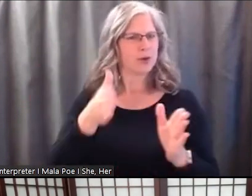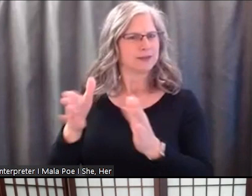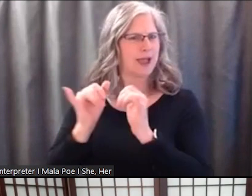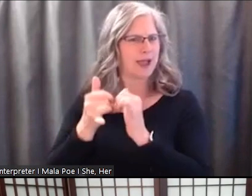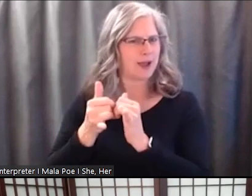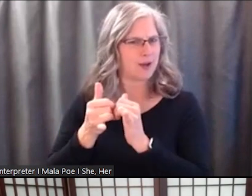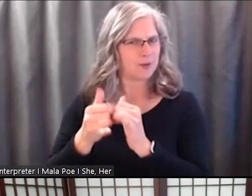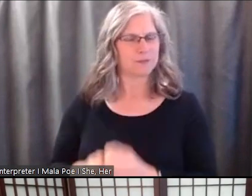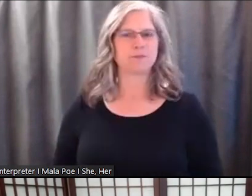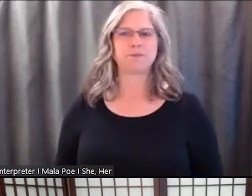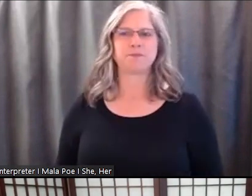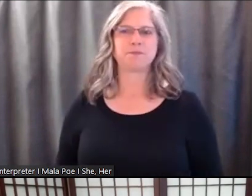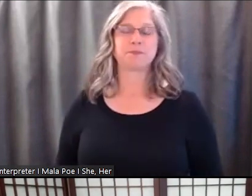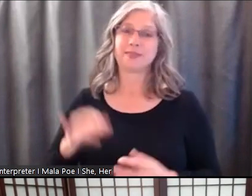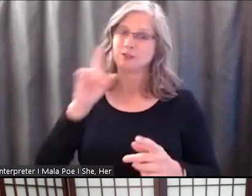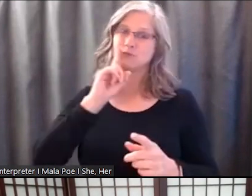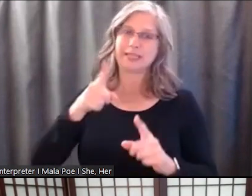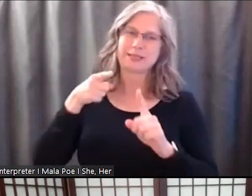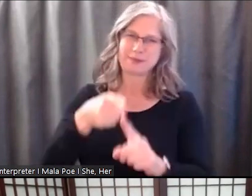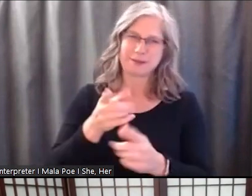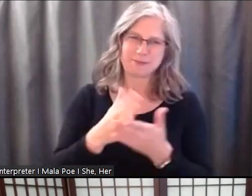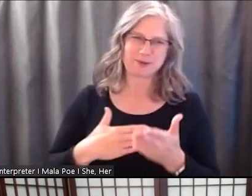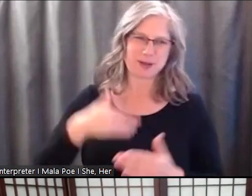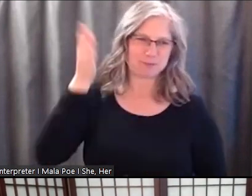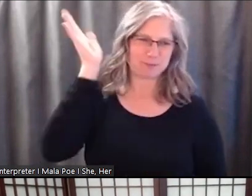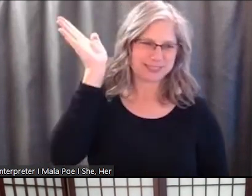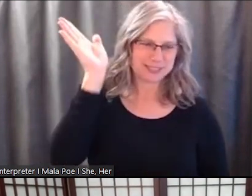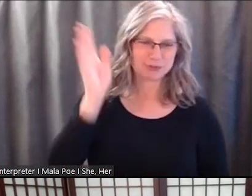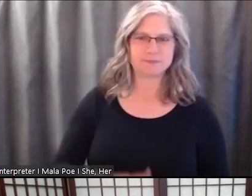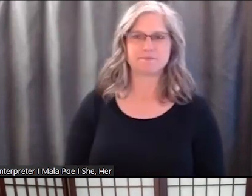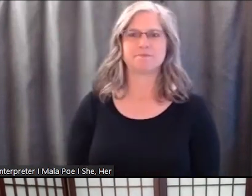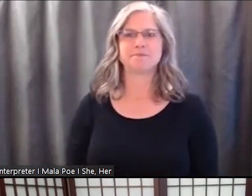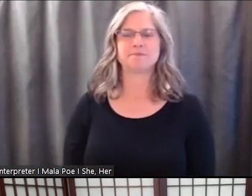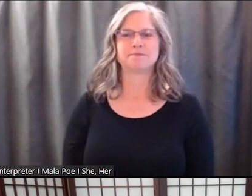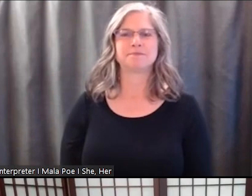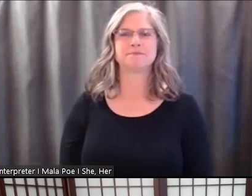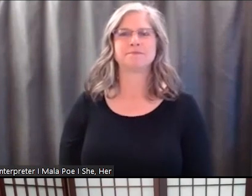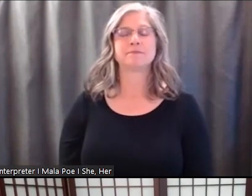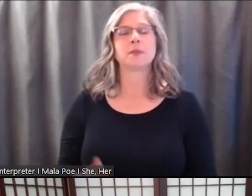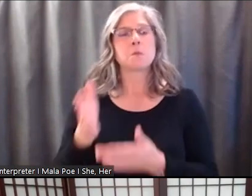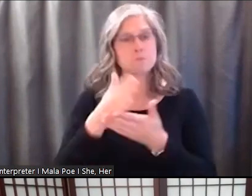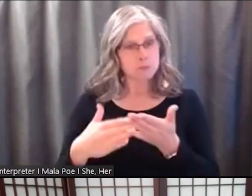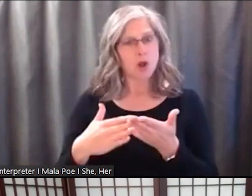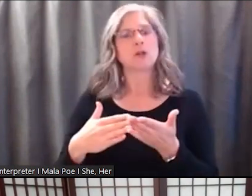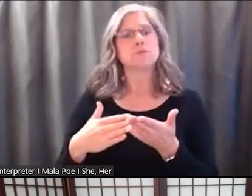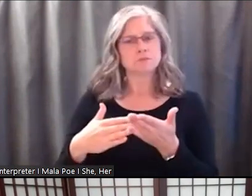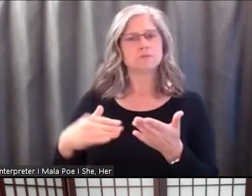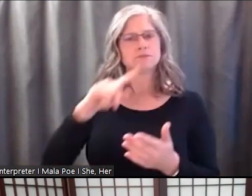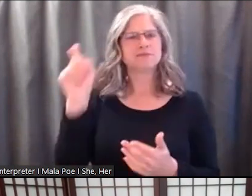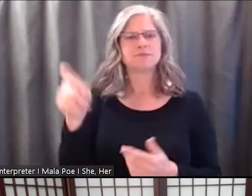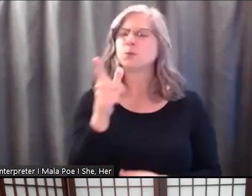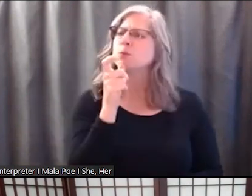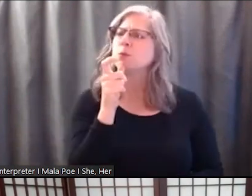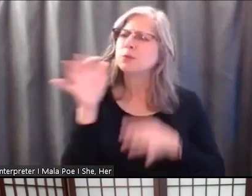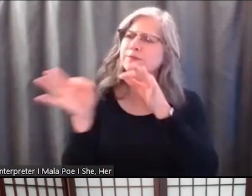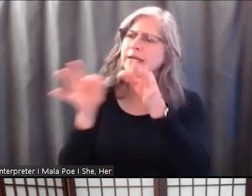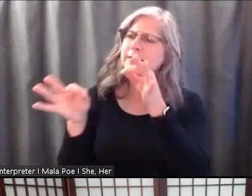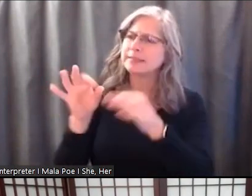This is the main part of my presentation. Well, part of it, of course, is questioning who is defining speaker and in what way.